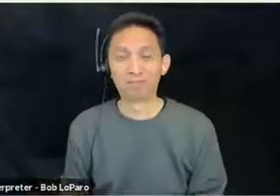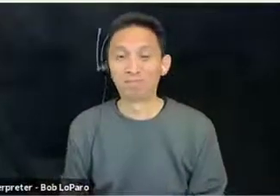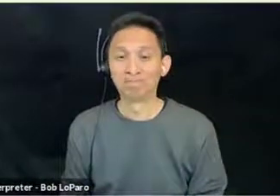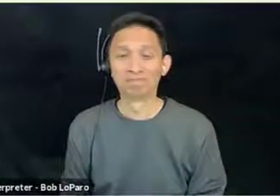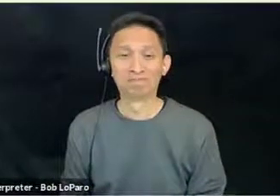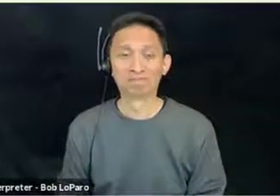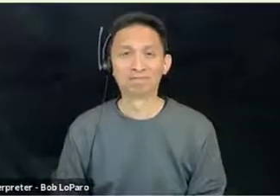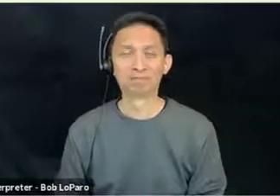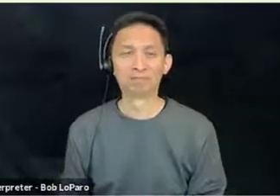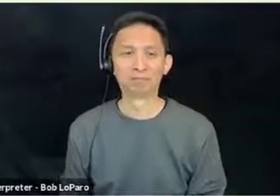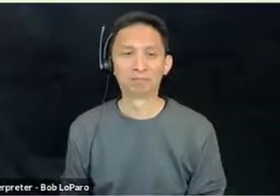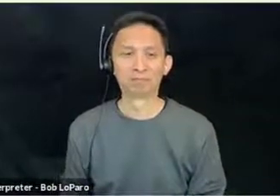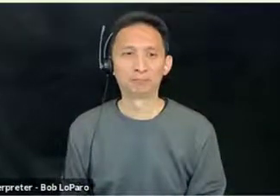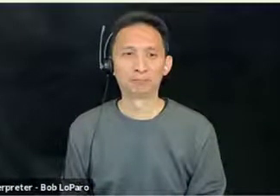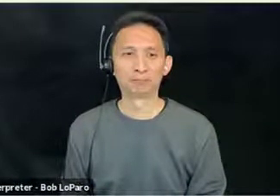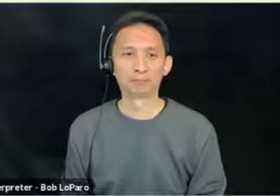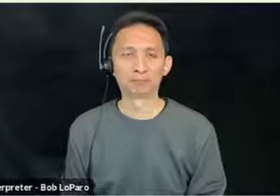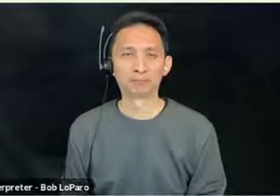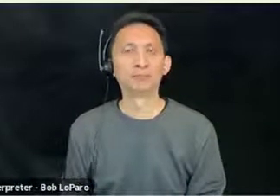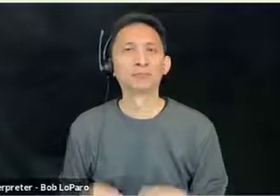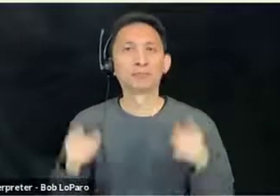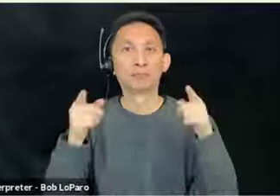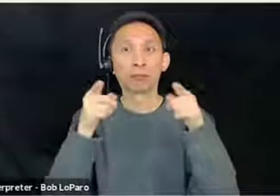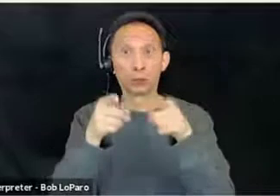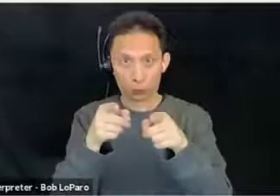So if you're like me,